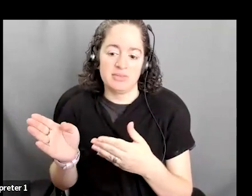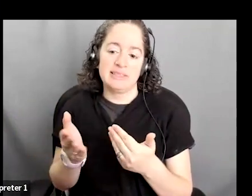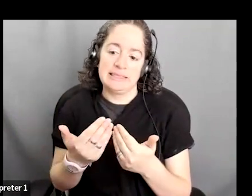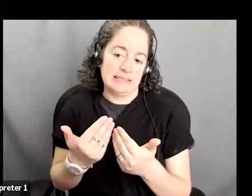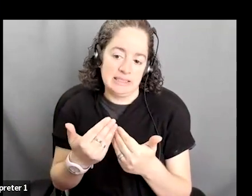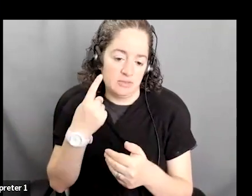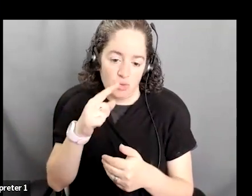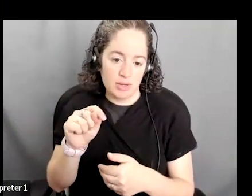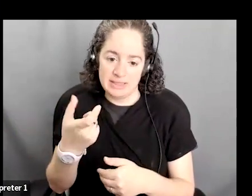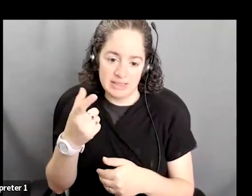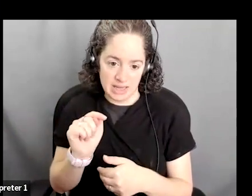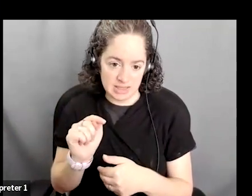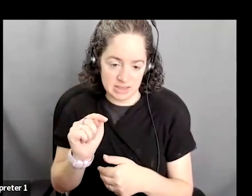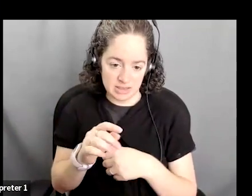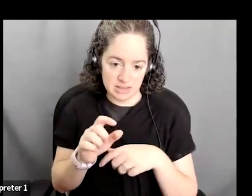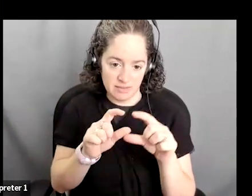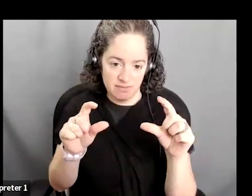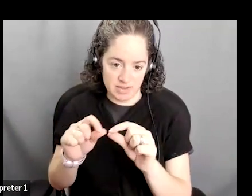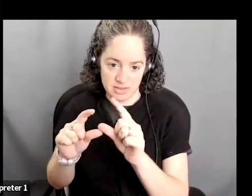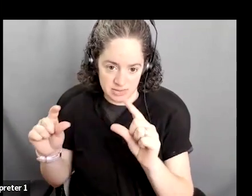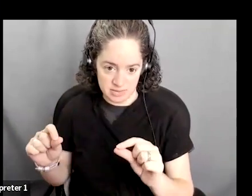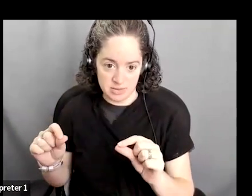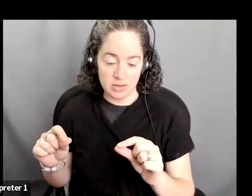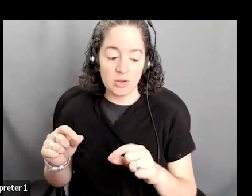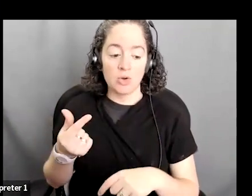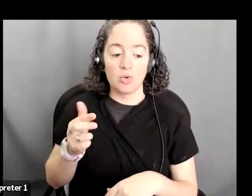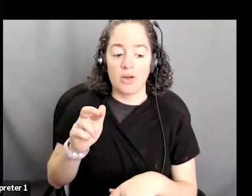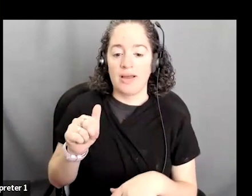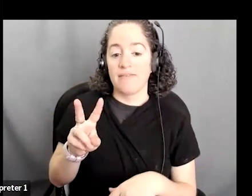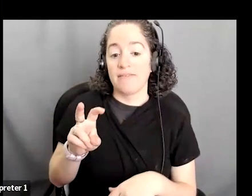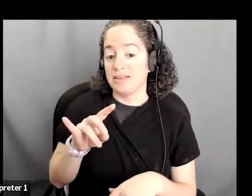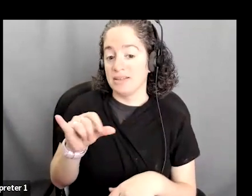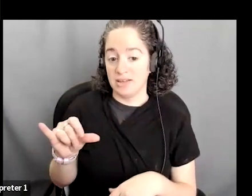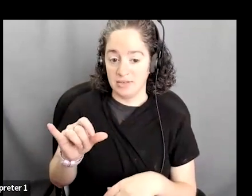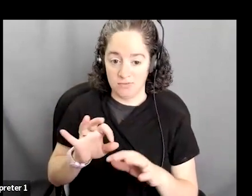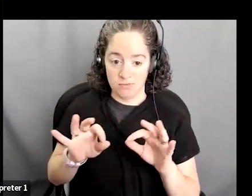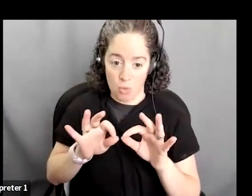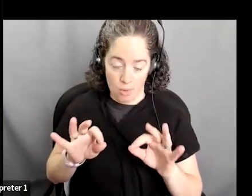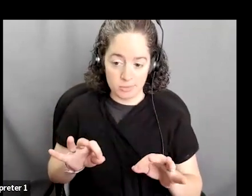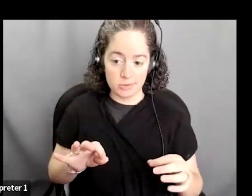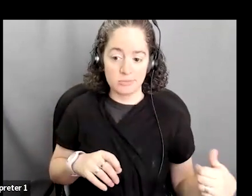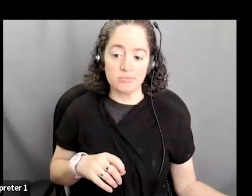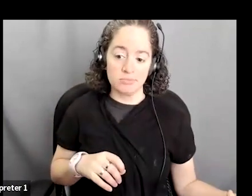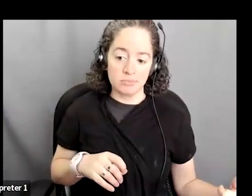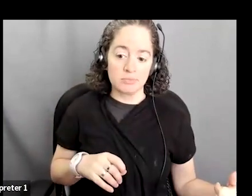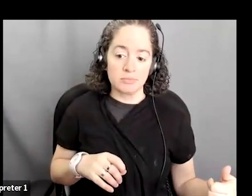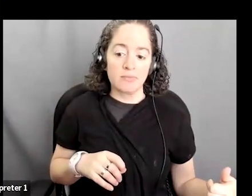and so in Gravity Forms specifically, there is input and you mark that you want to--